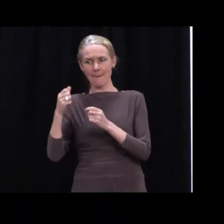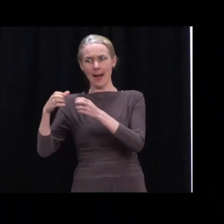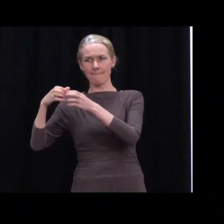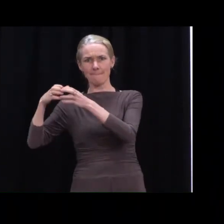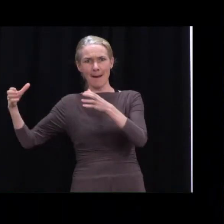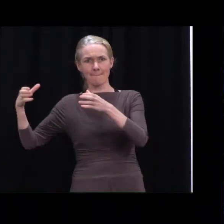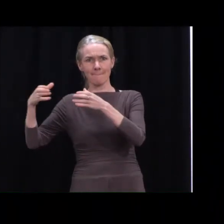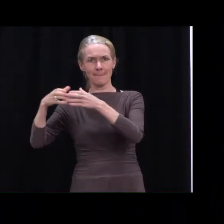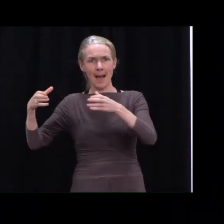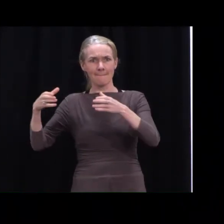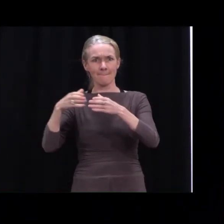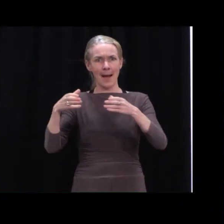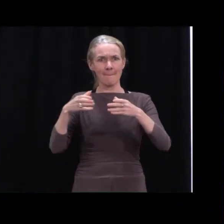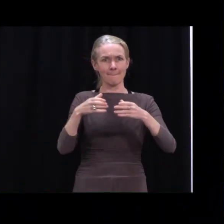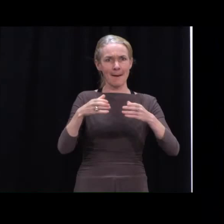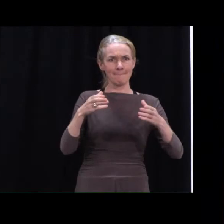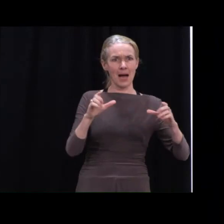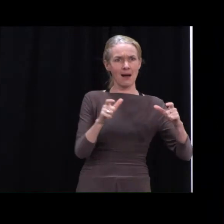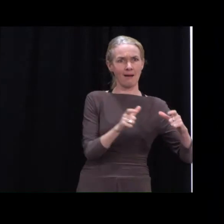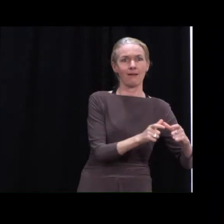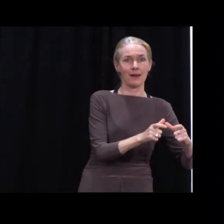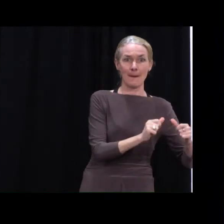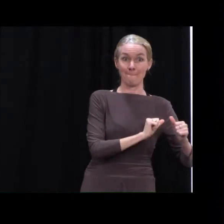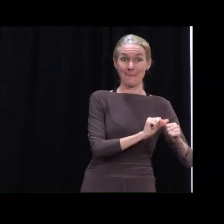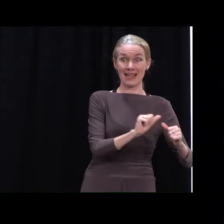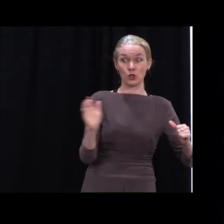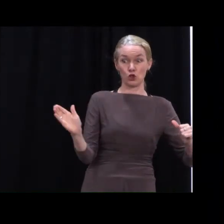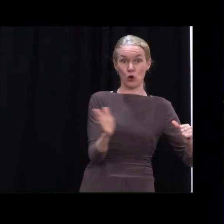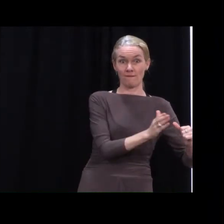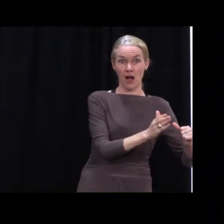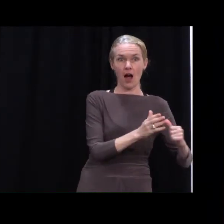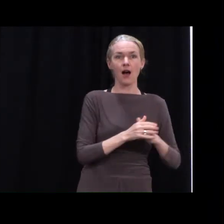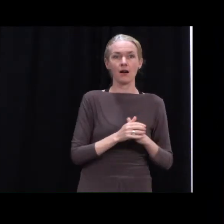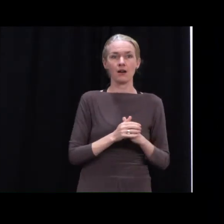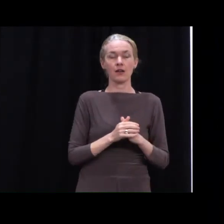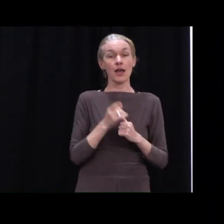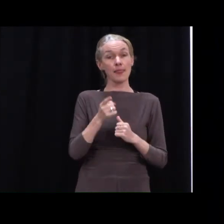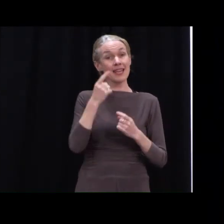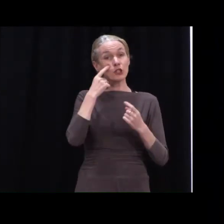yesterday's daily case number,